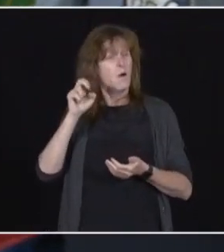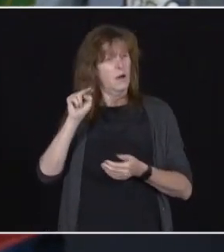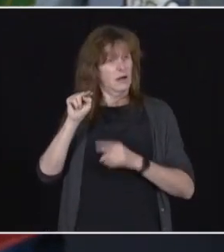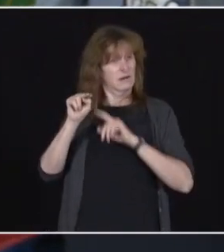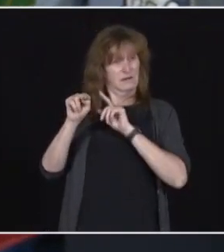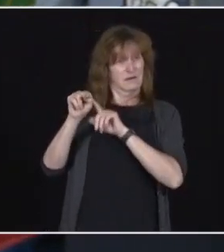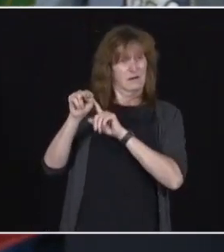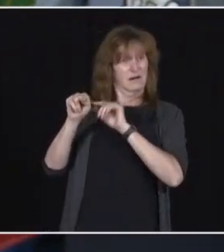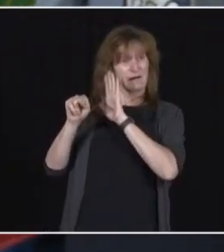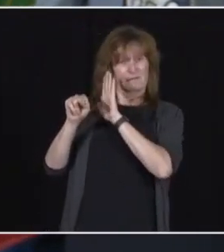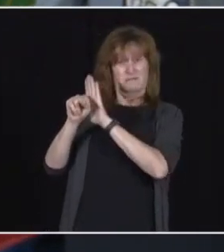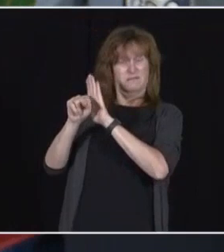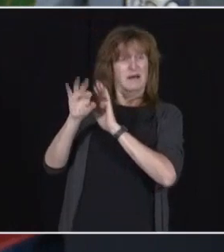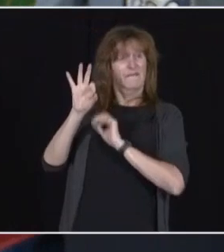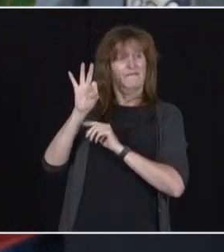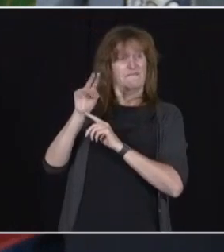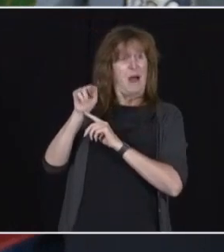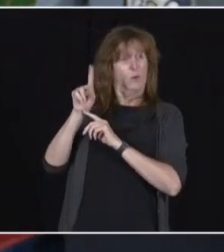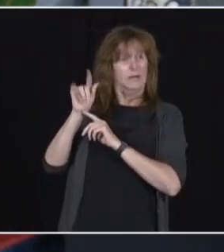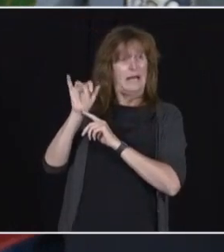They are making it 59 dollar